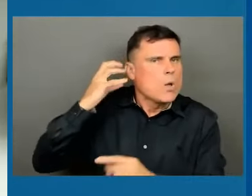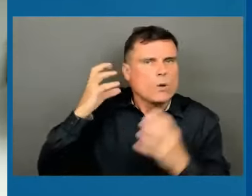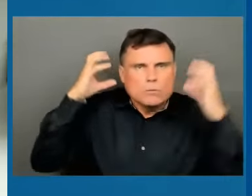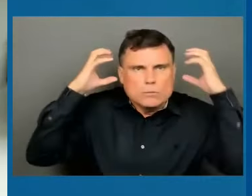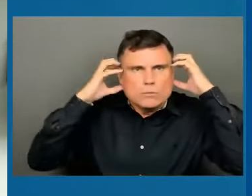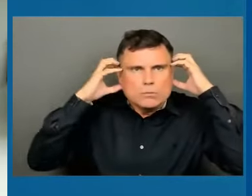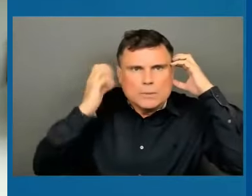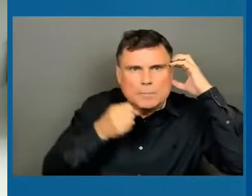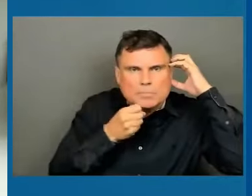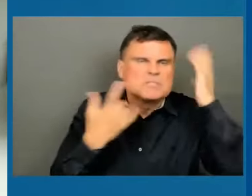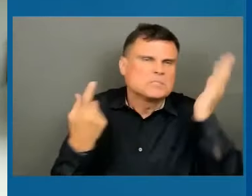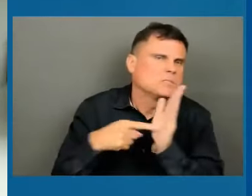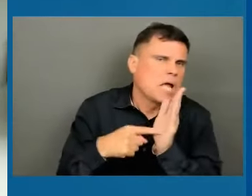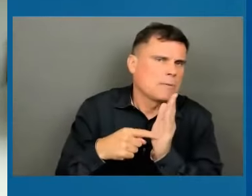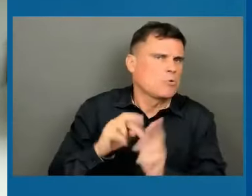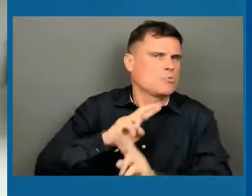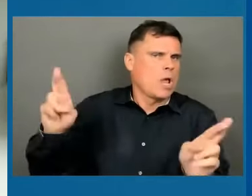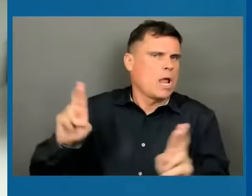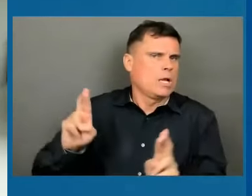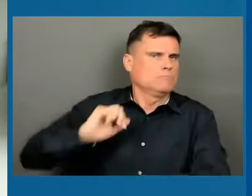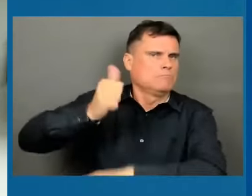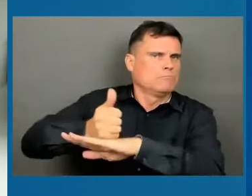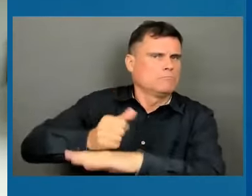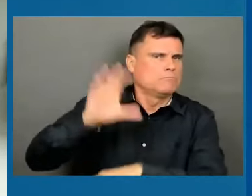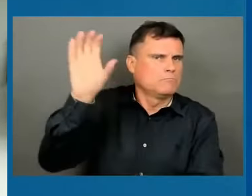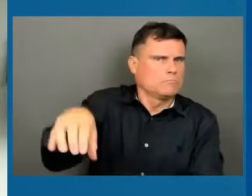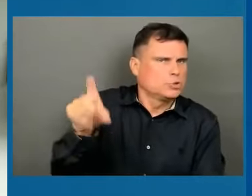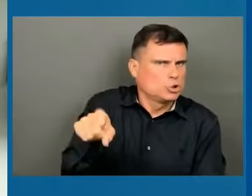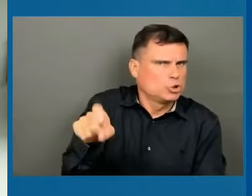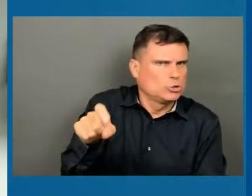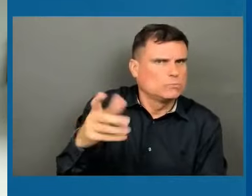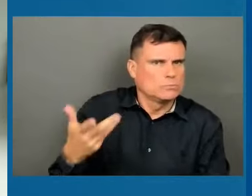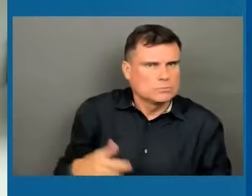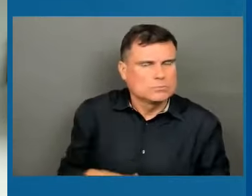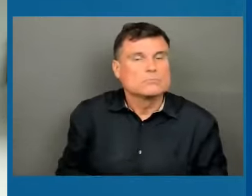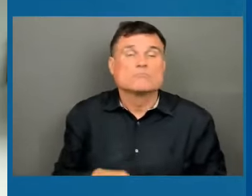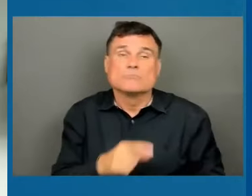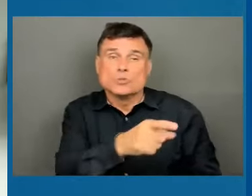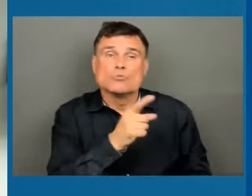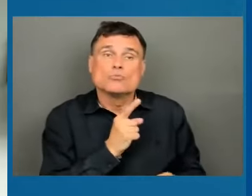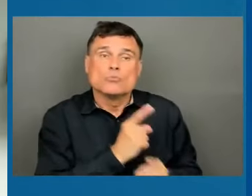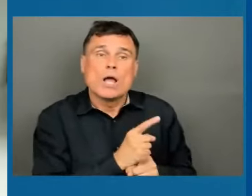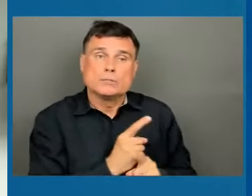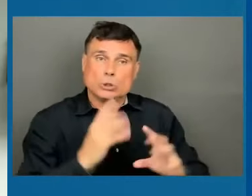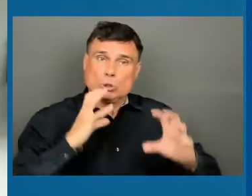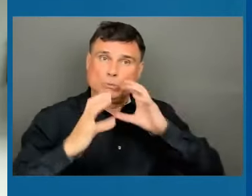communications are one. More essential pieces for working